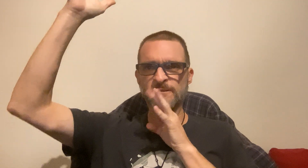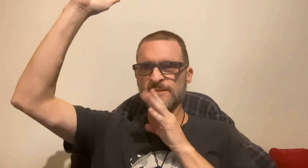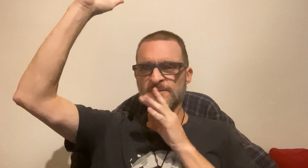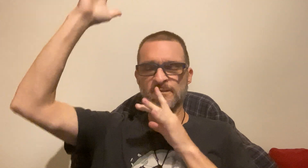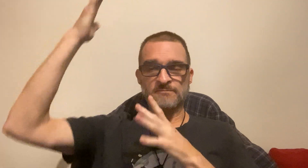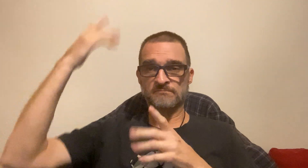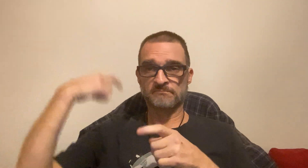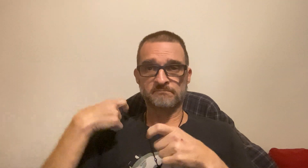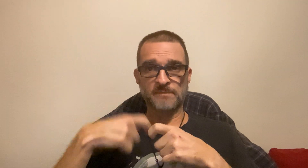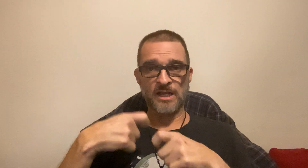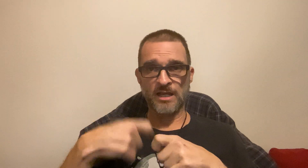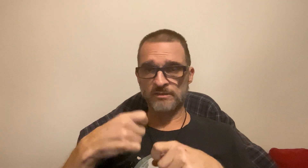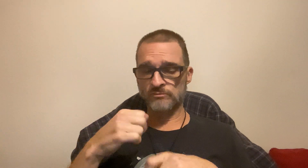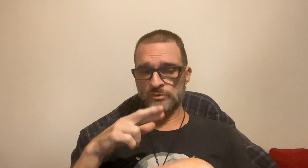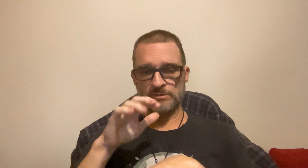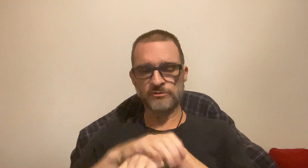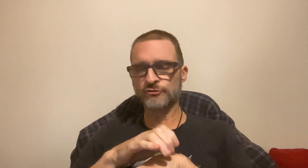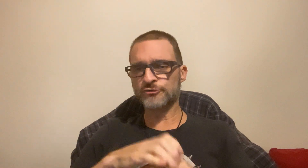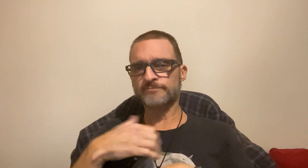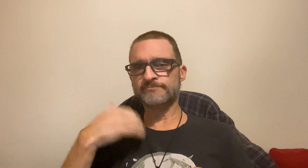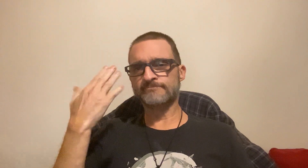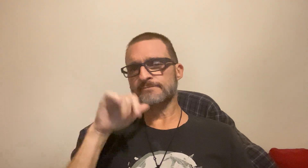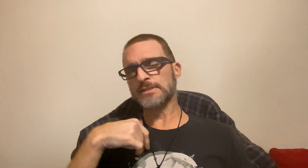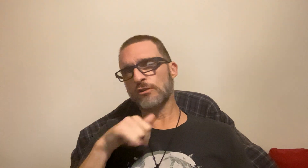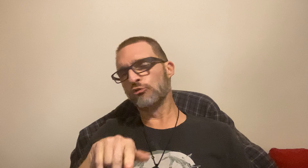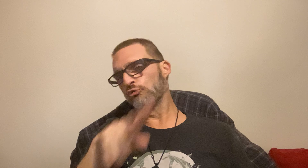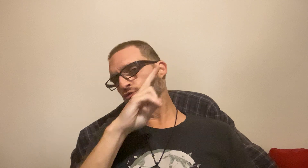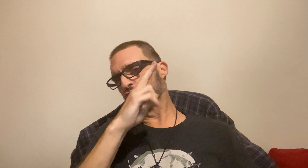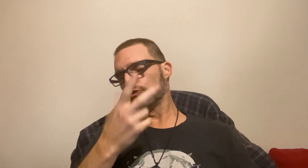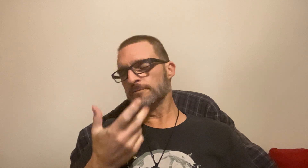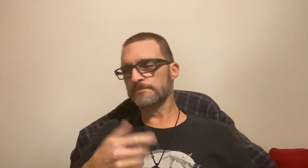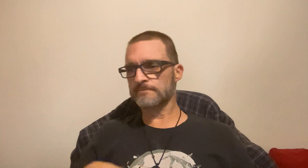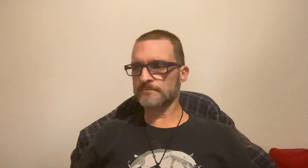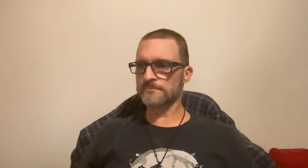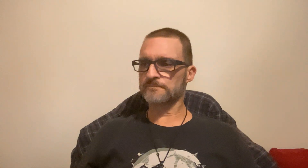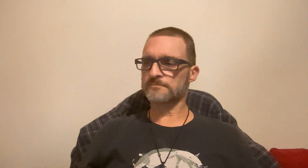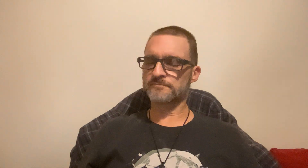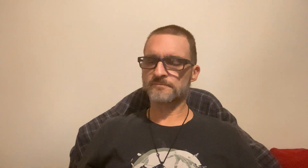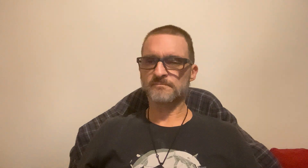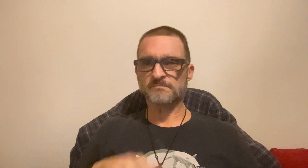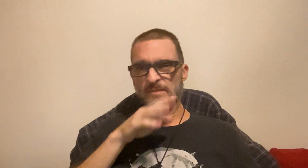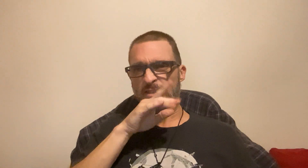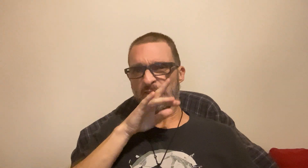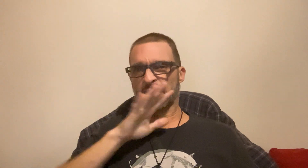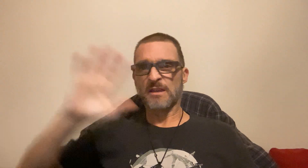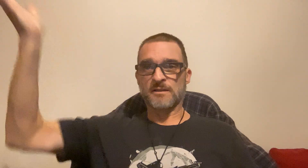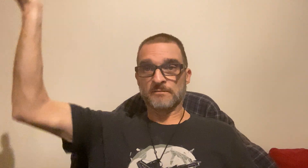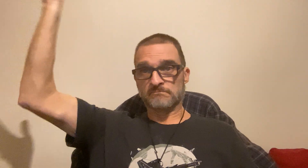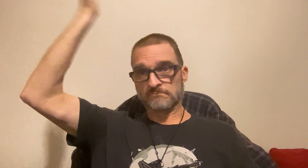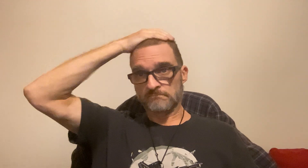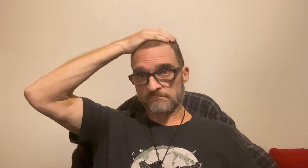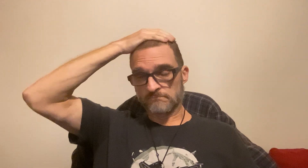with his arm raised in the air. It was in spanish or English I don't know. I didn't look up at him standing behind me. He was talking with his arm raised in the air then laid